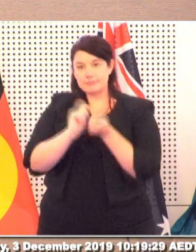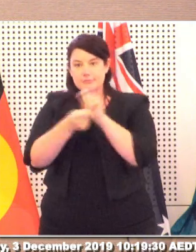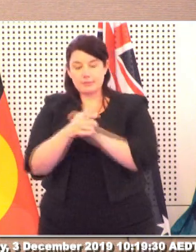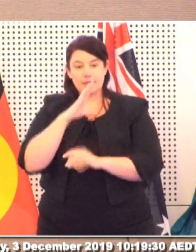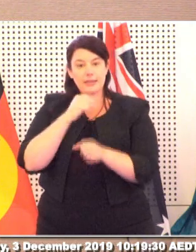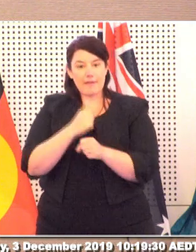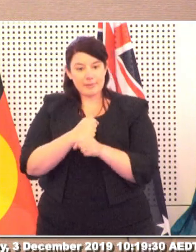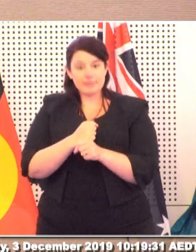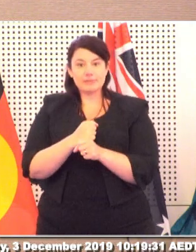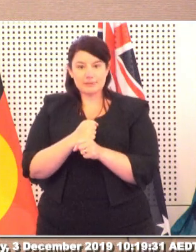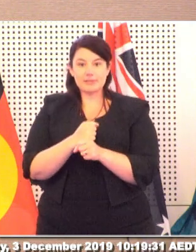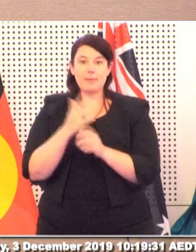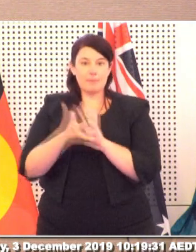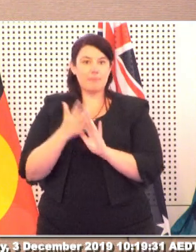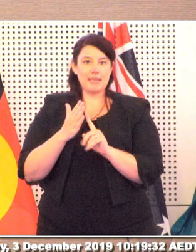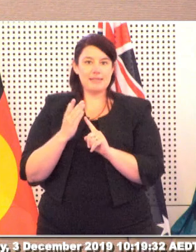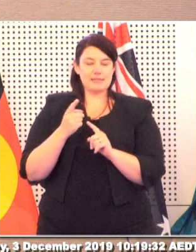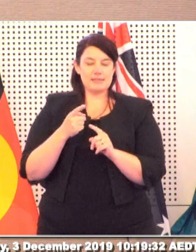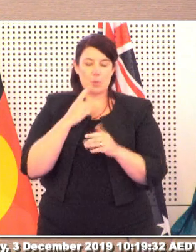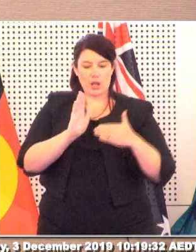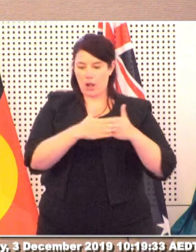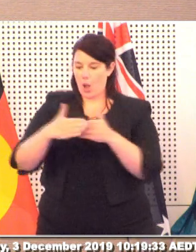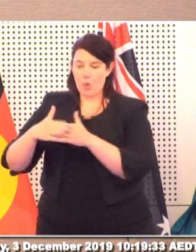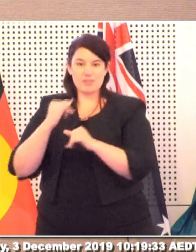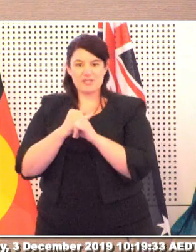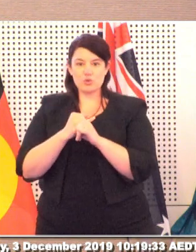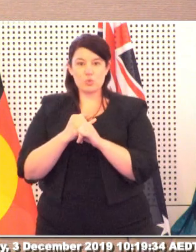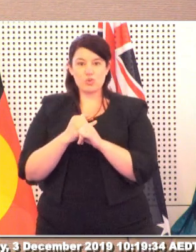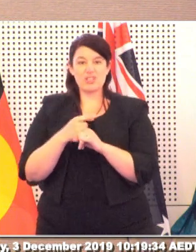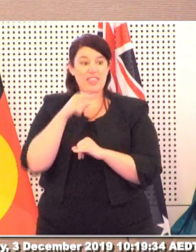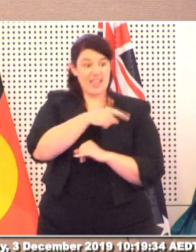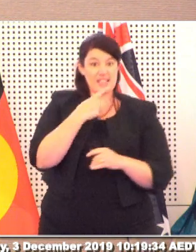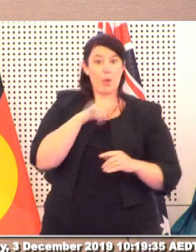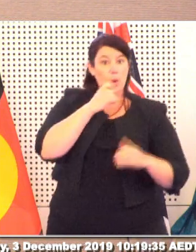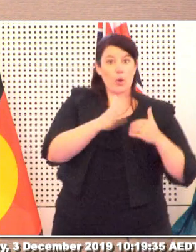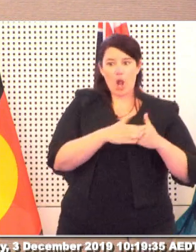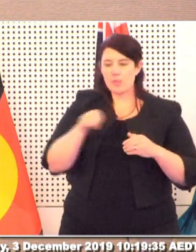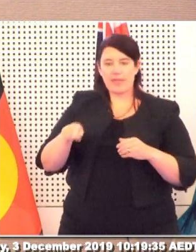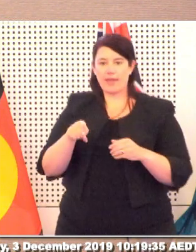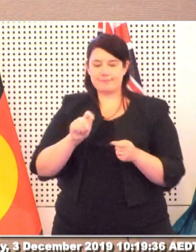overturning decisions to close institutions by previous governments or not really prolonging